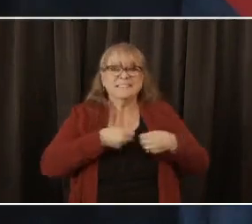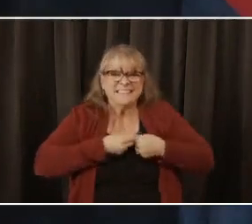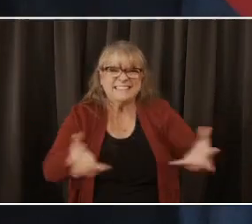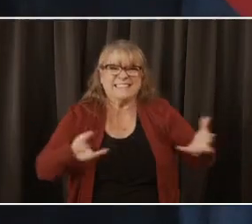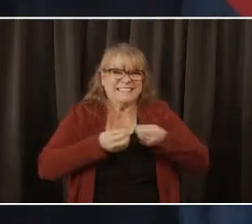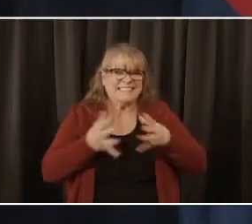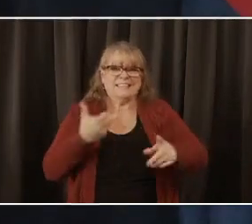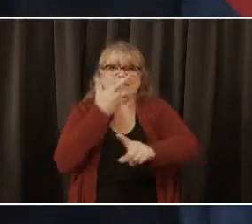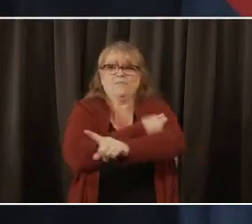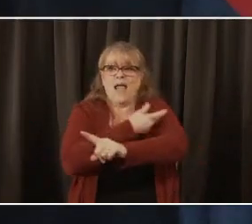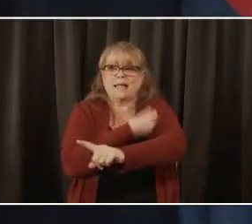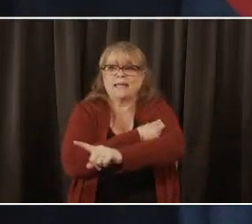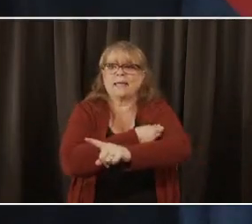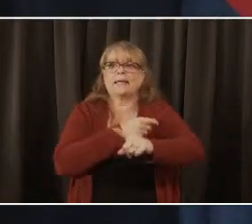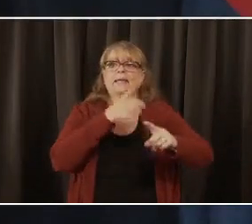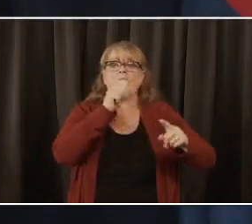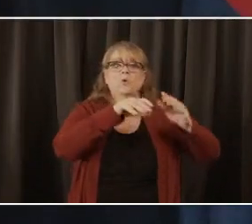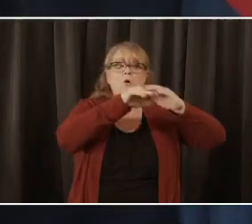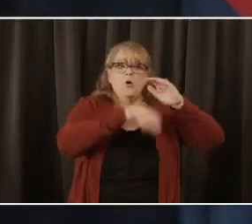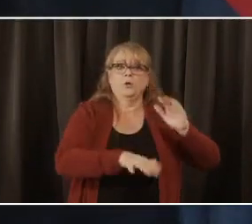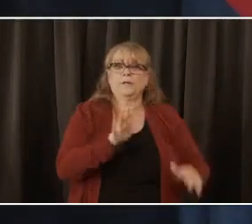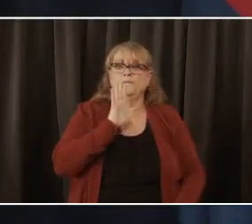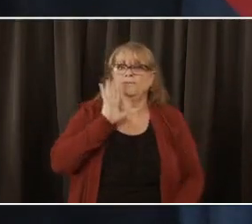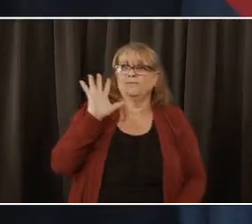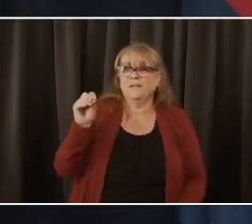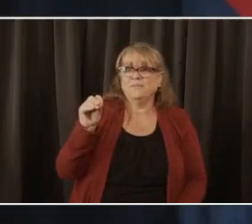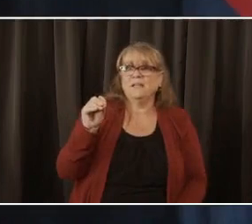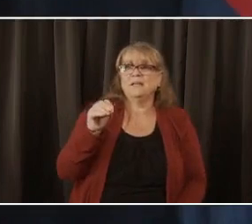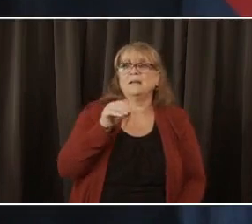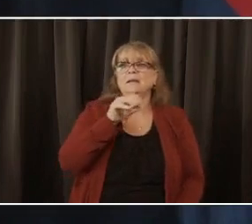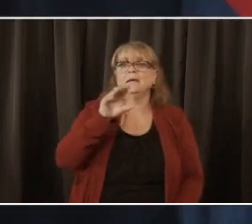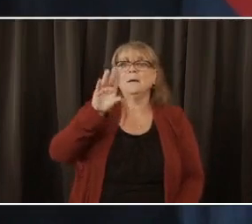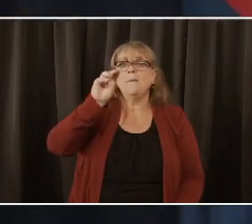And right now we understand that it can be frustrating the demand still exceeds supply,